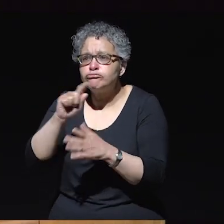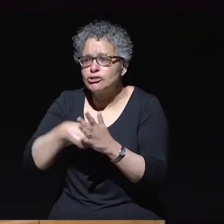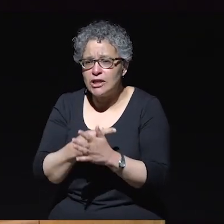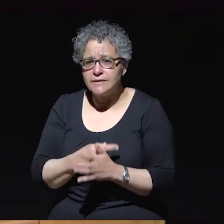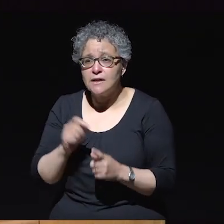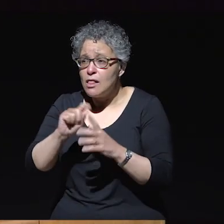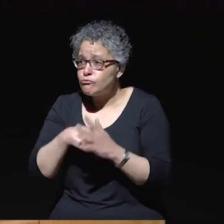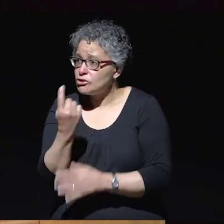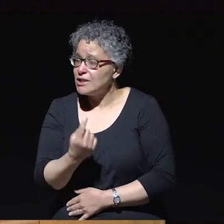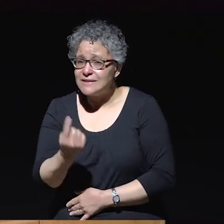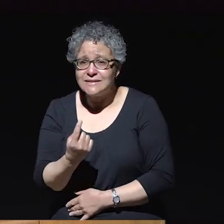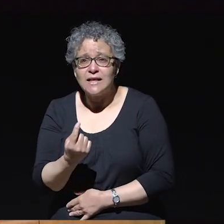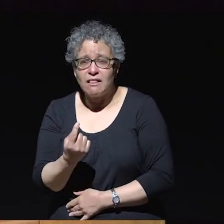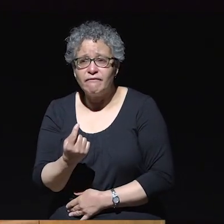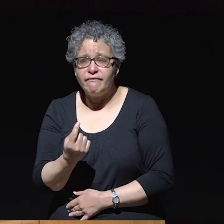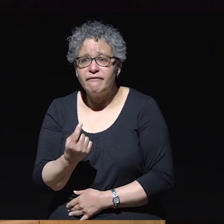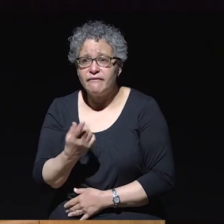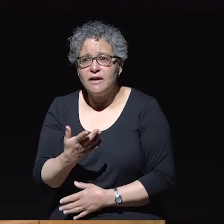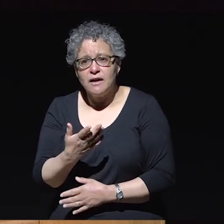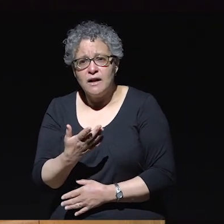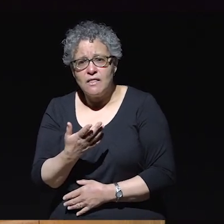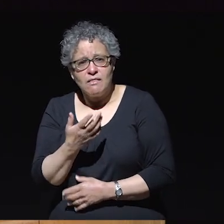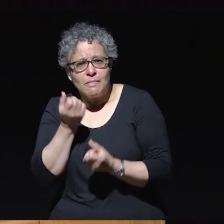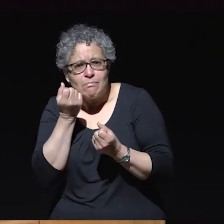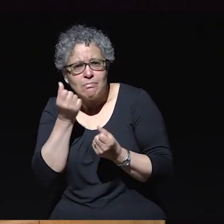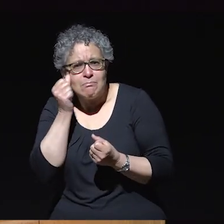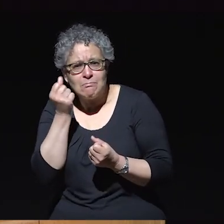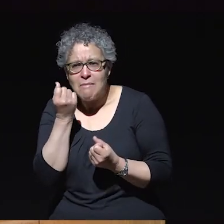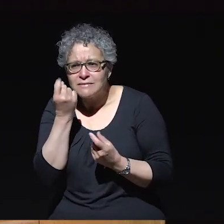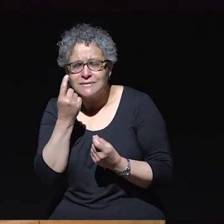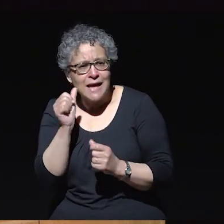built on understanding of the painting, a sense that, actually,